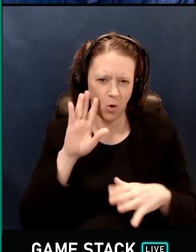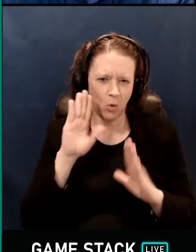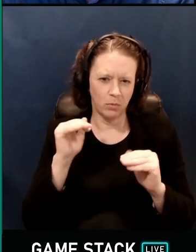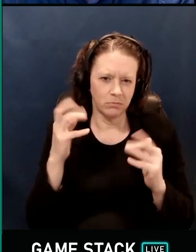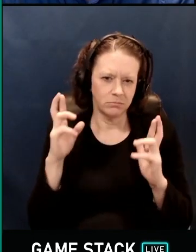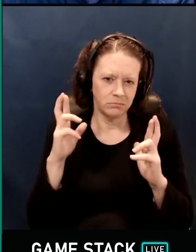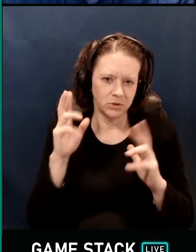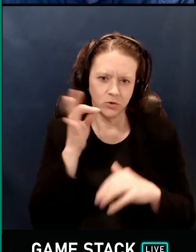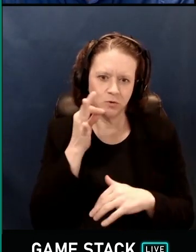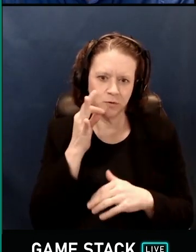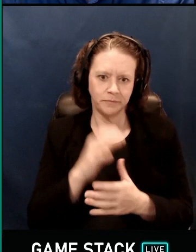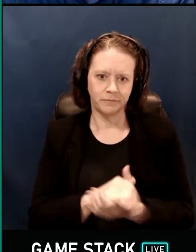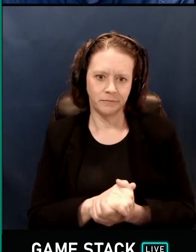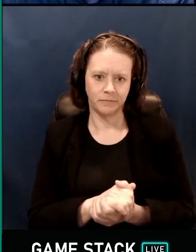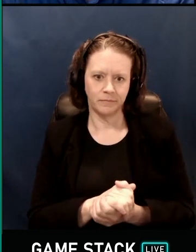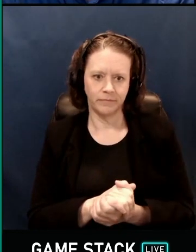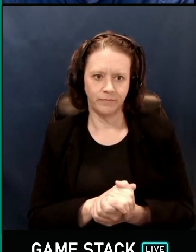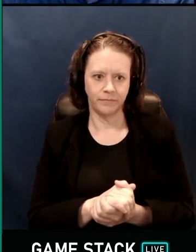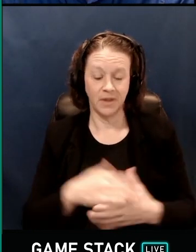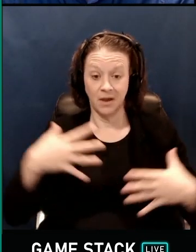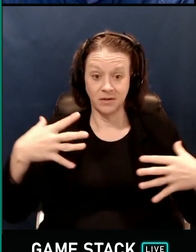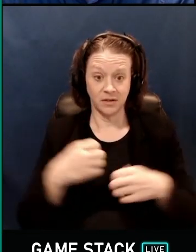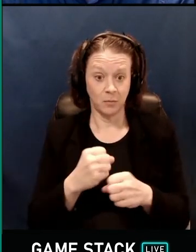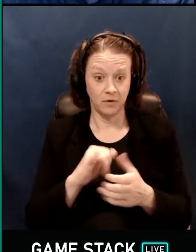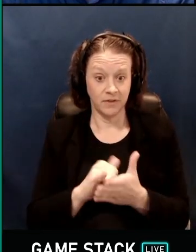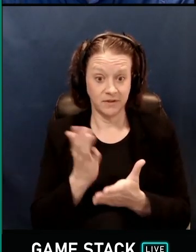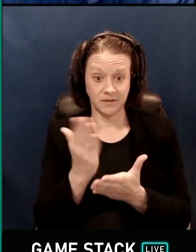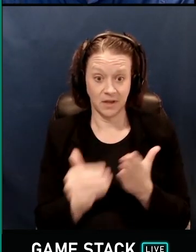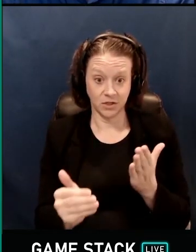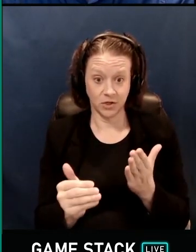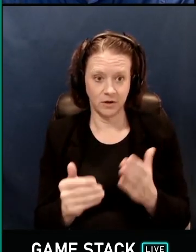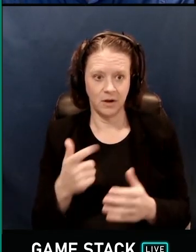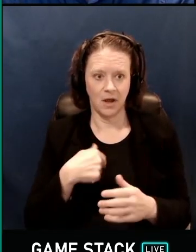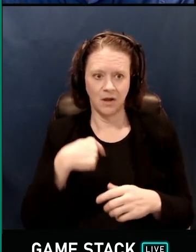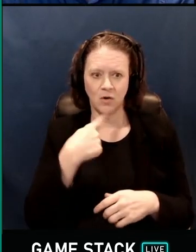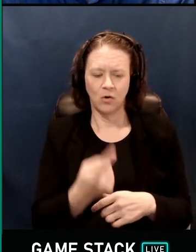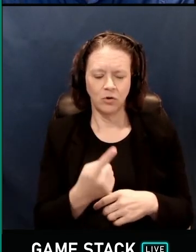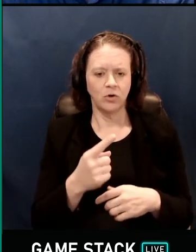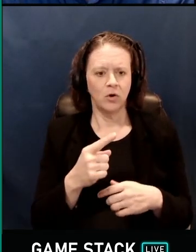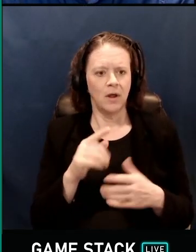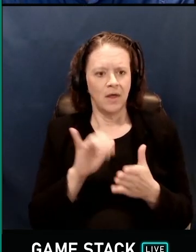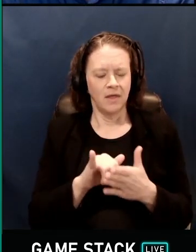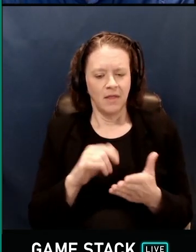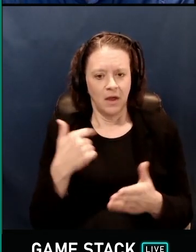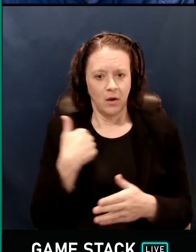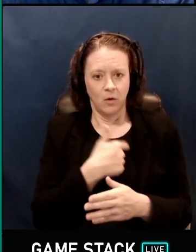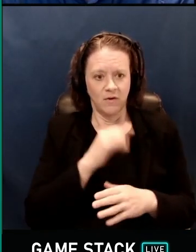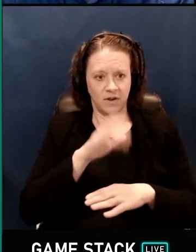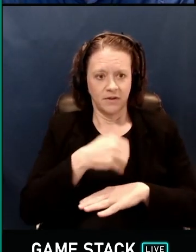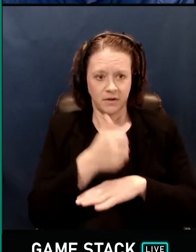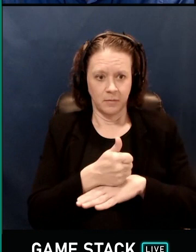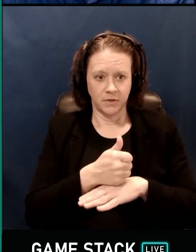The summary of this section. I told you that we've established cloud native CI/CD